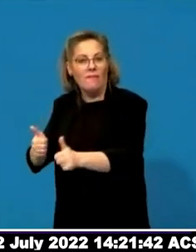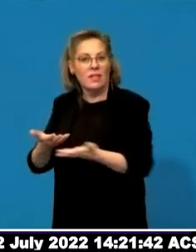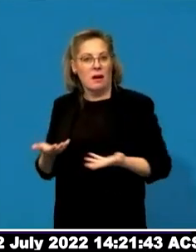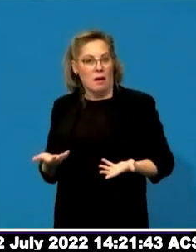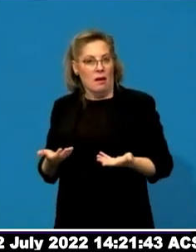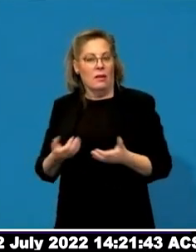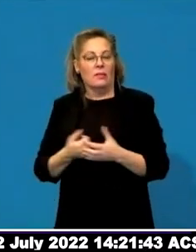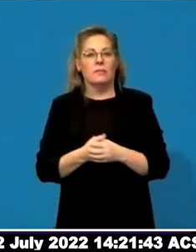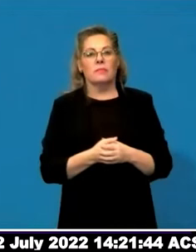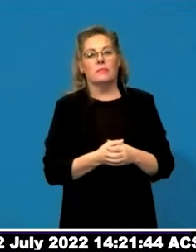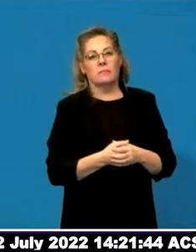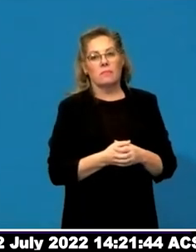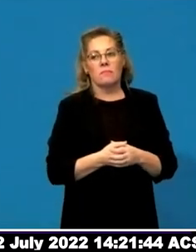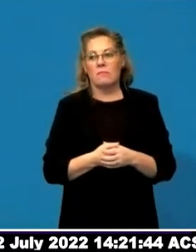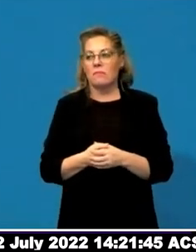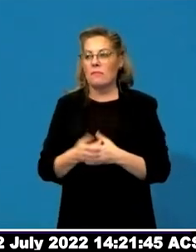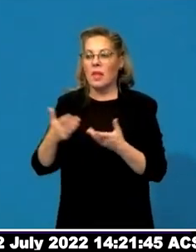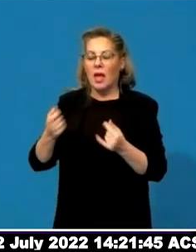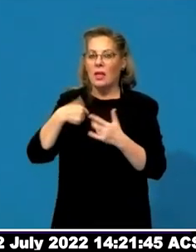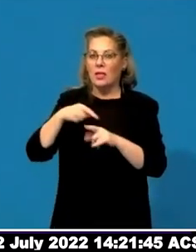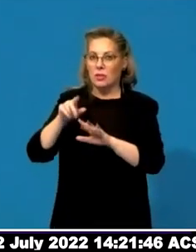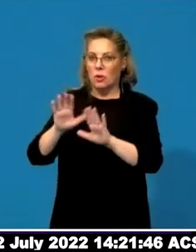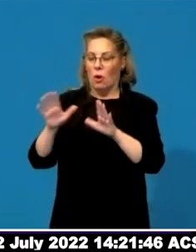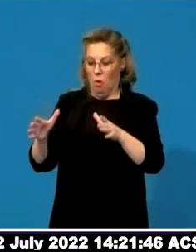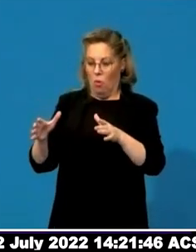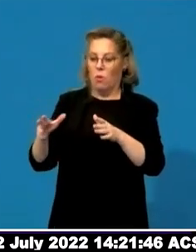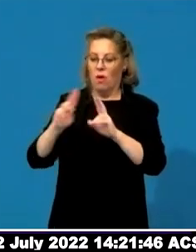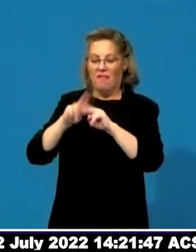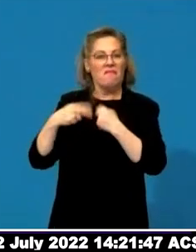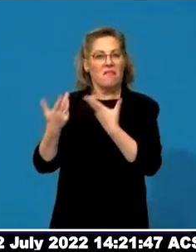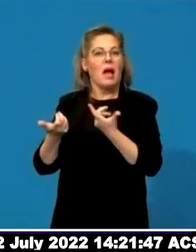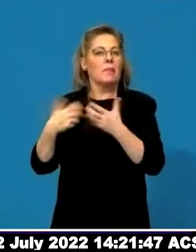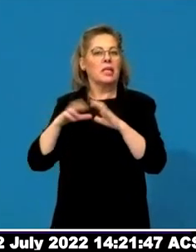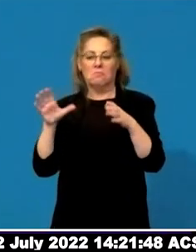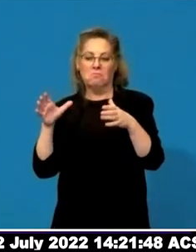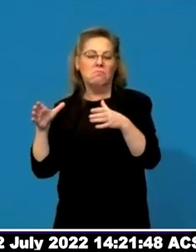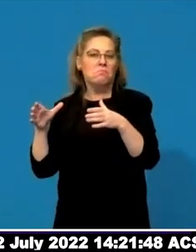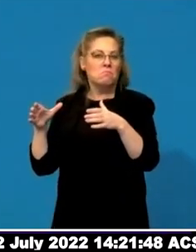in remote and very remote areas, where families do a lot of informal support,